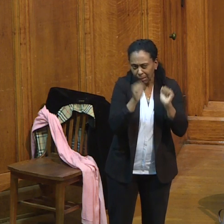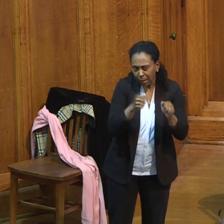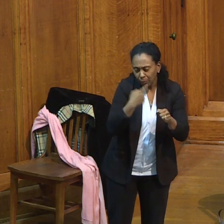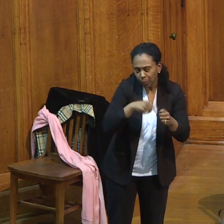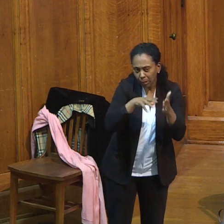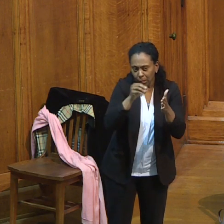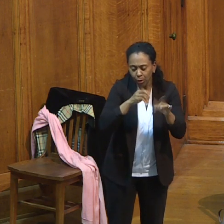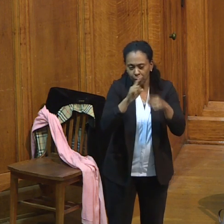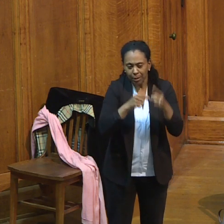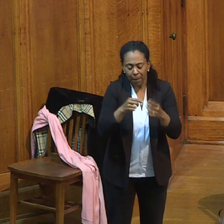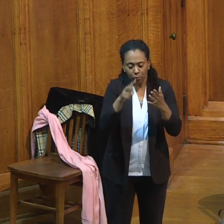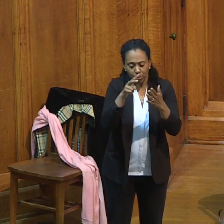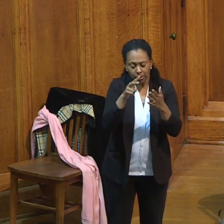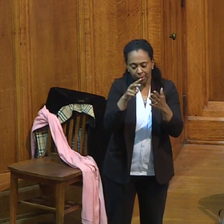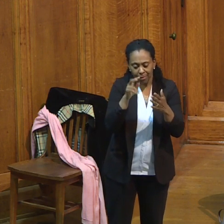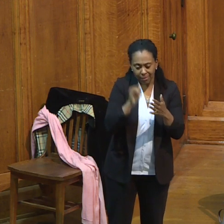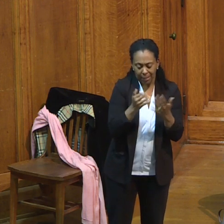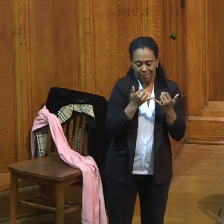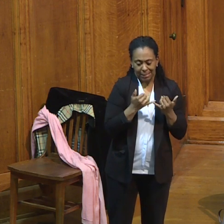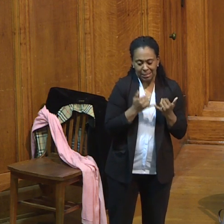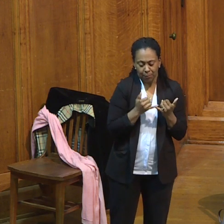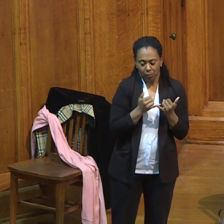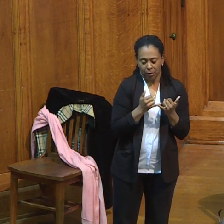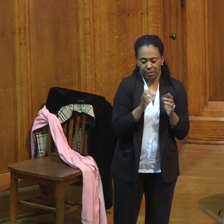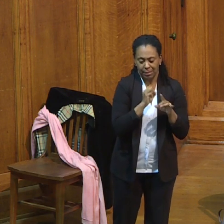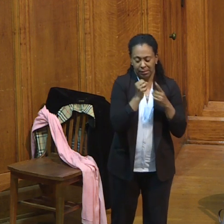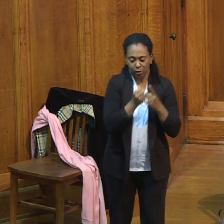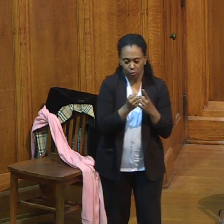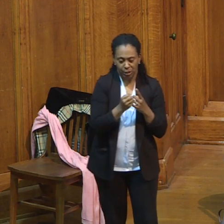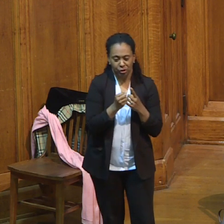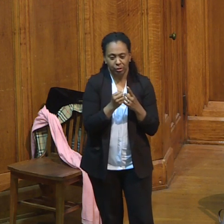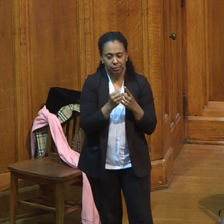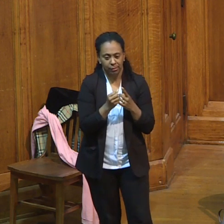that contemporary situations back into the remote past?